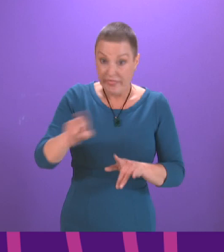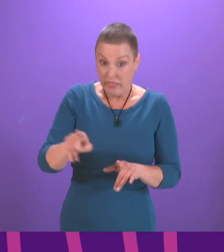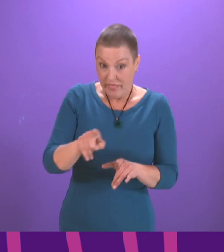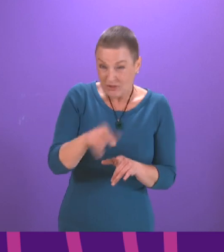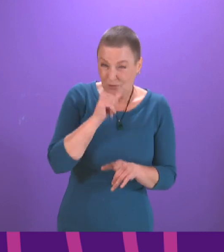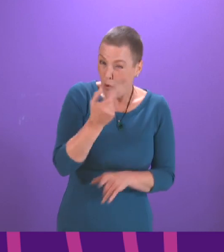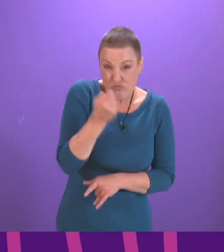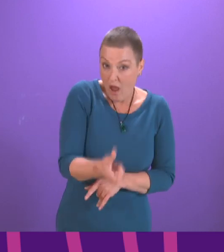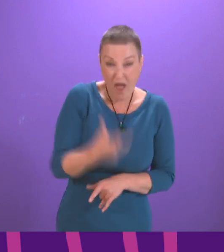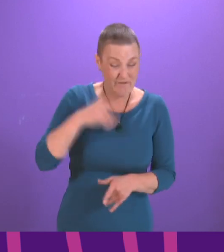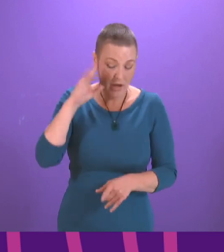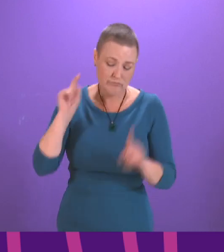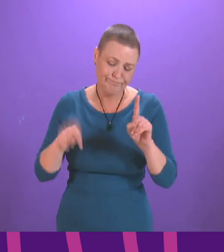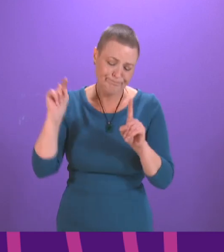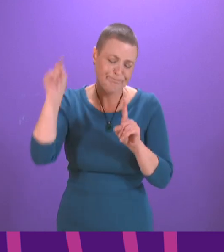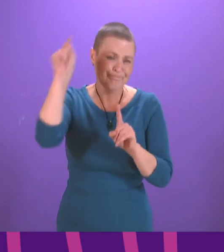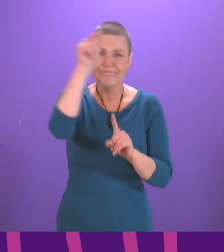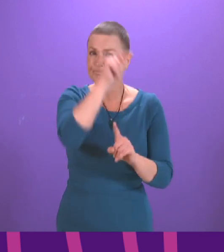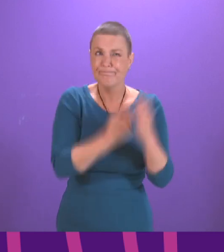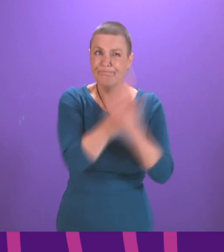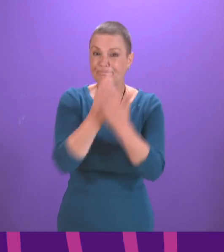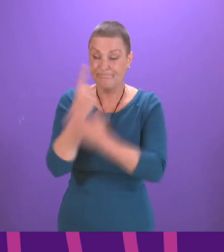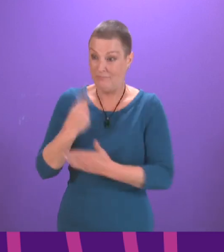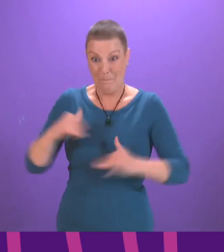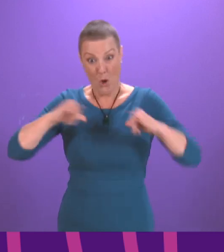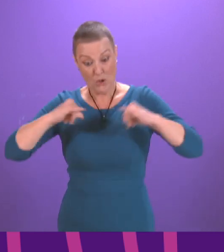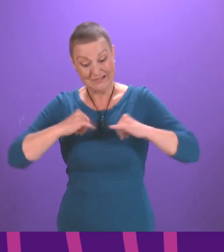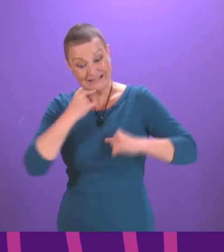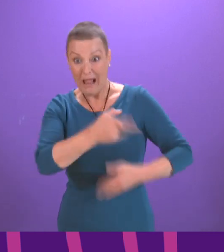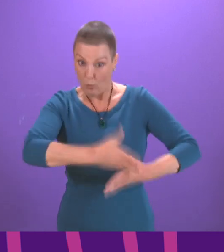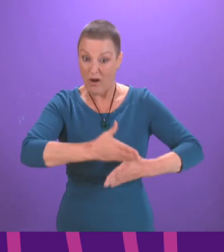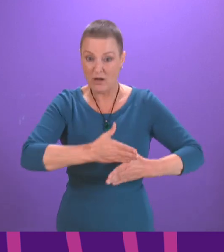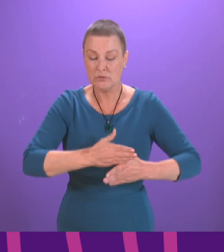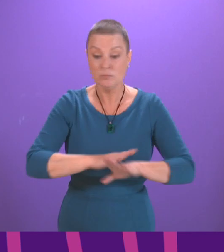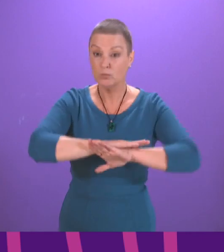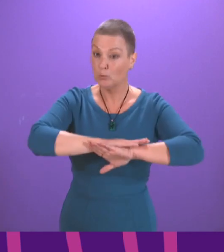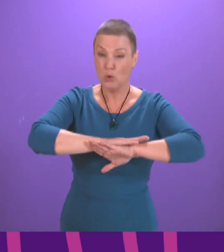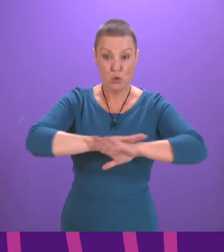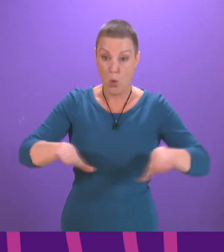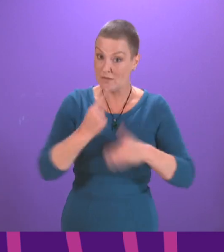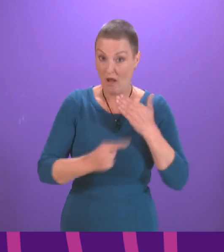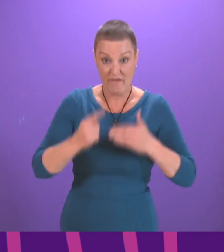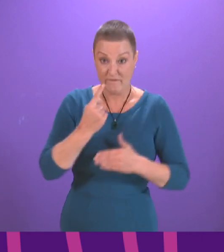I have heard of cases across the country of employers asking people not to self-isolate